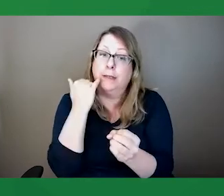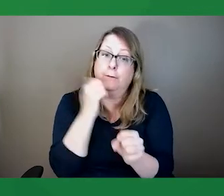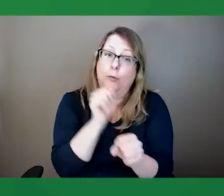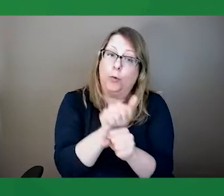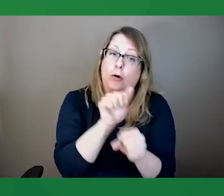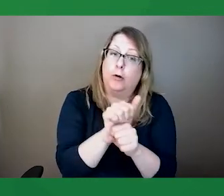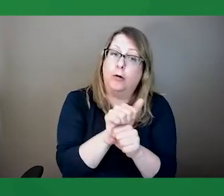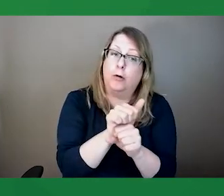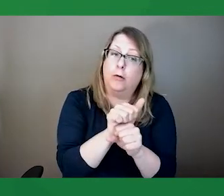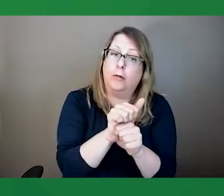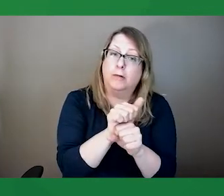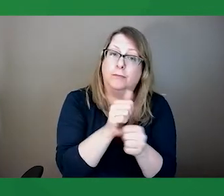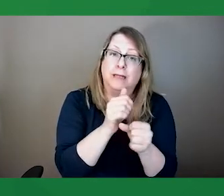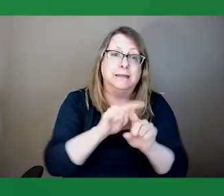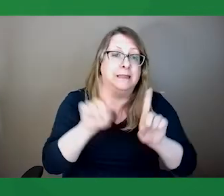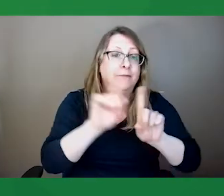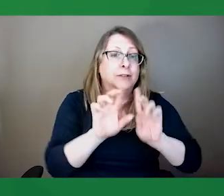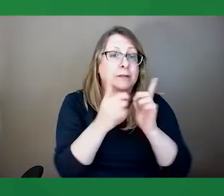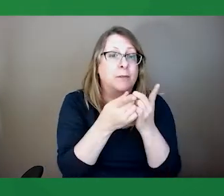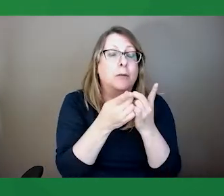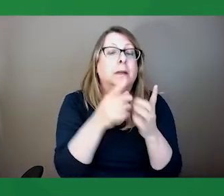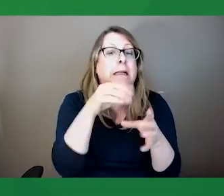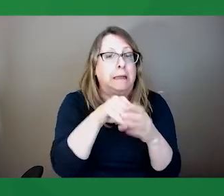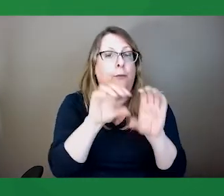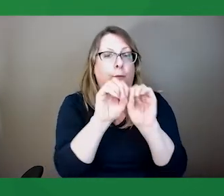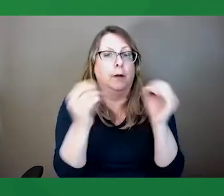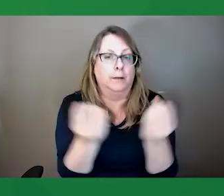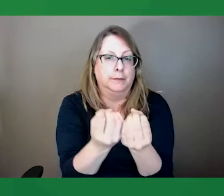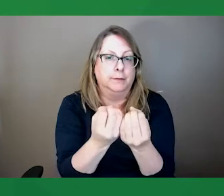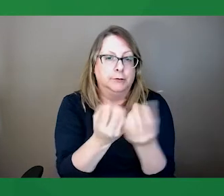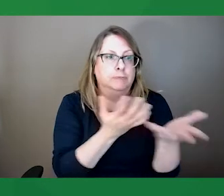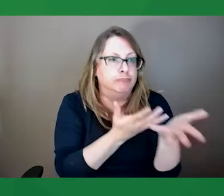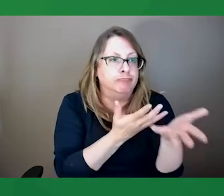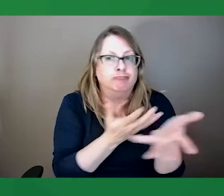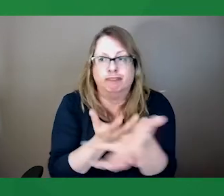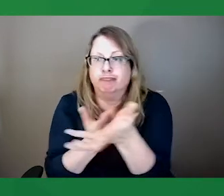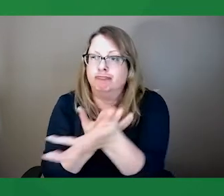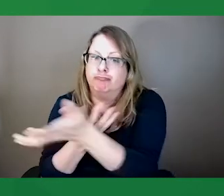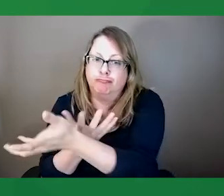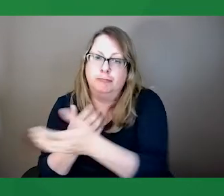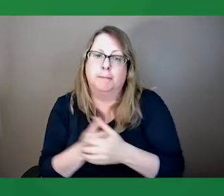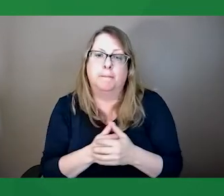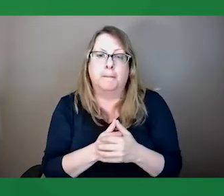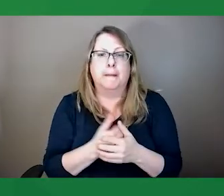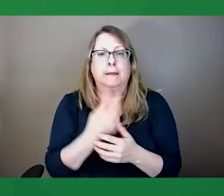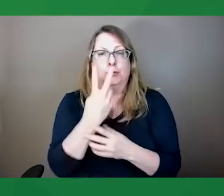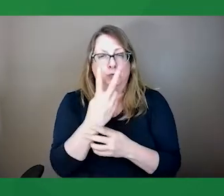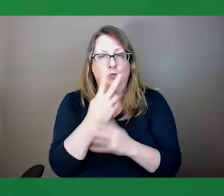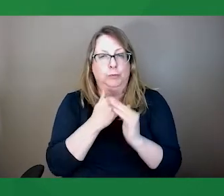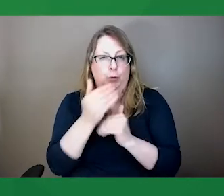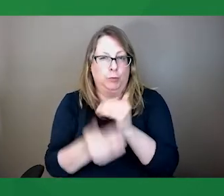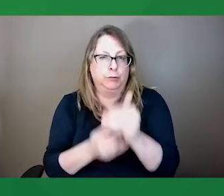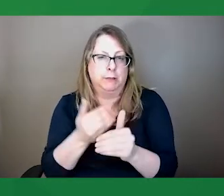with people within the organization. And I want to take that into two specific approaches. First one.